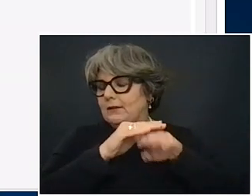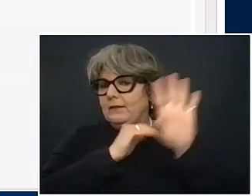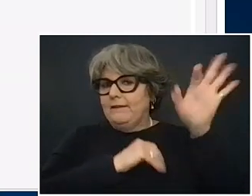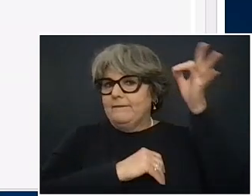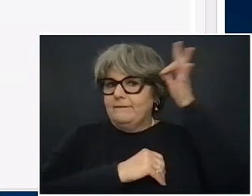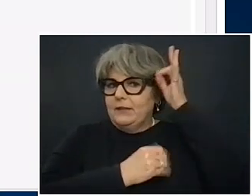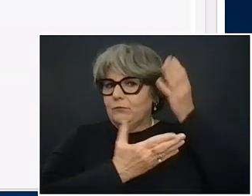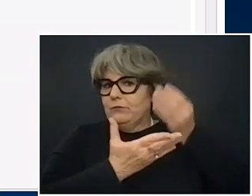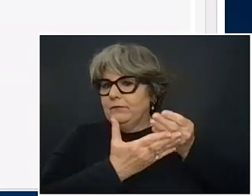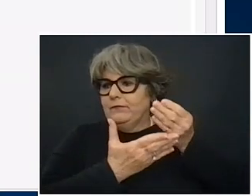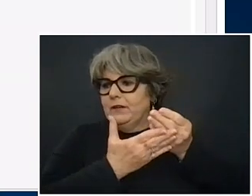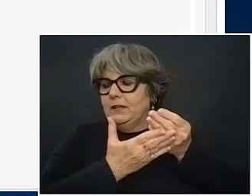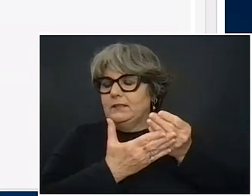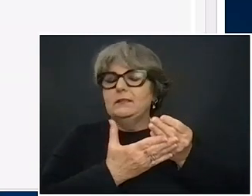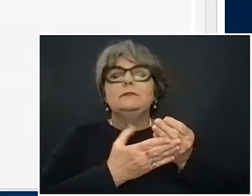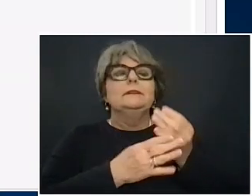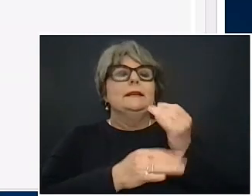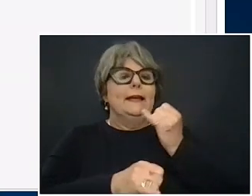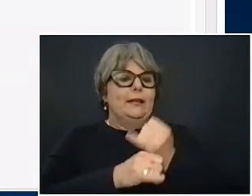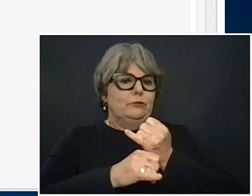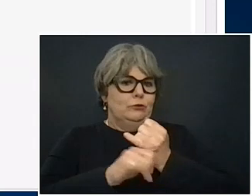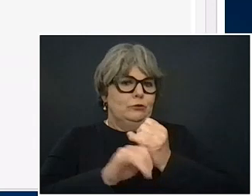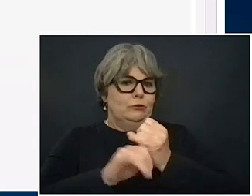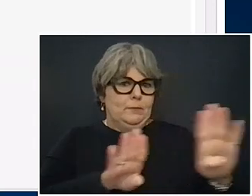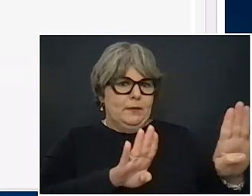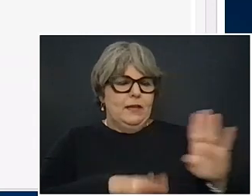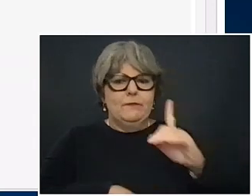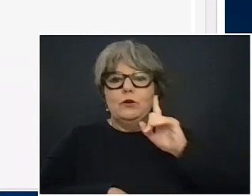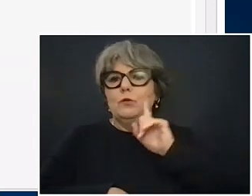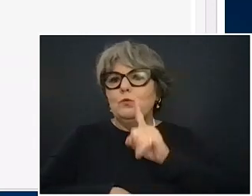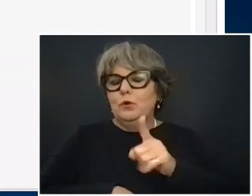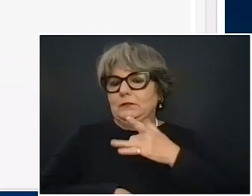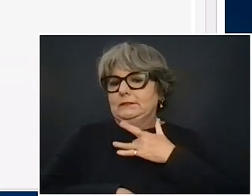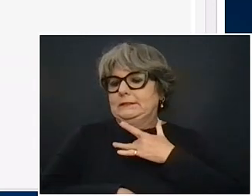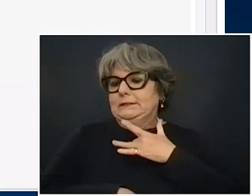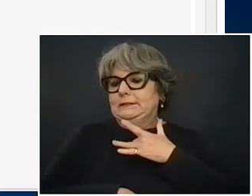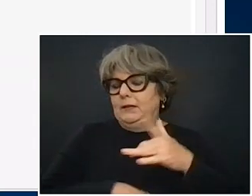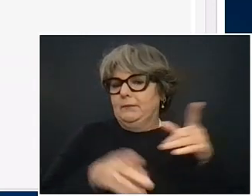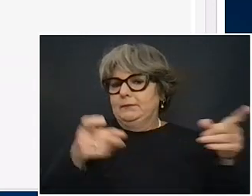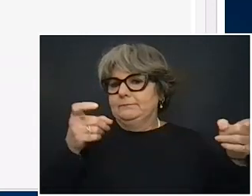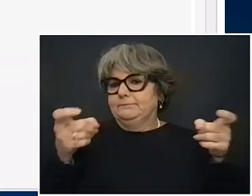that institutional behavior will be primarily dictated by institutional